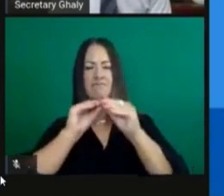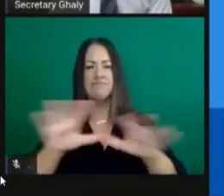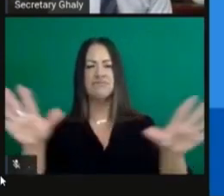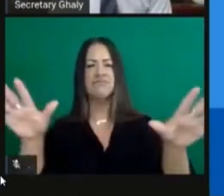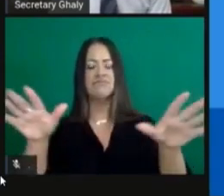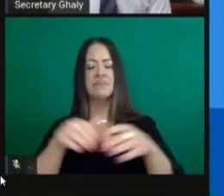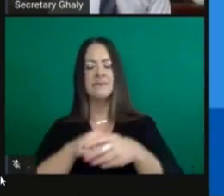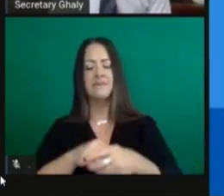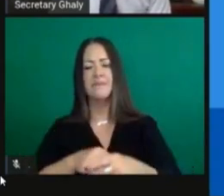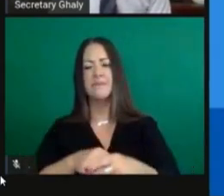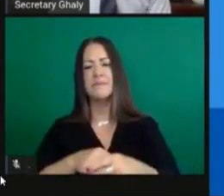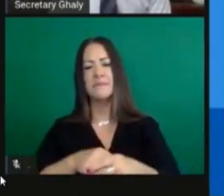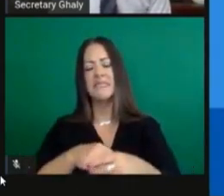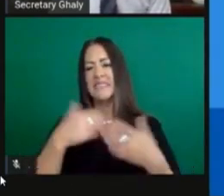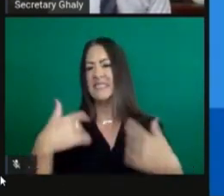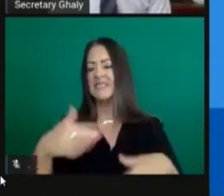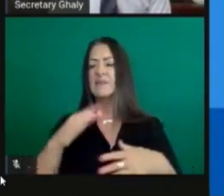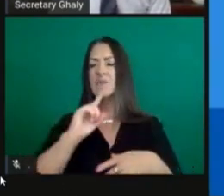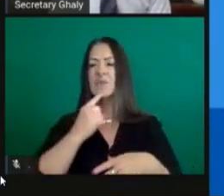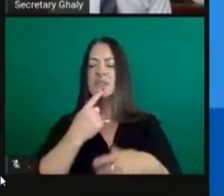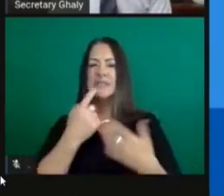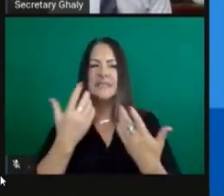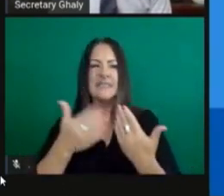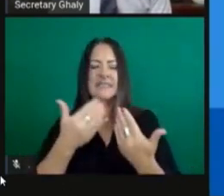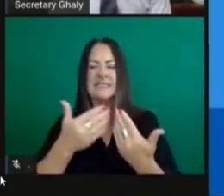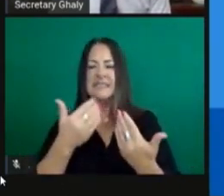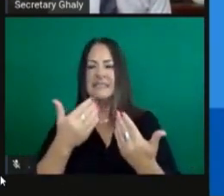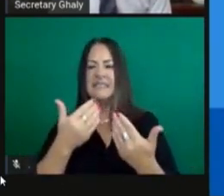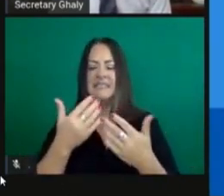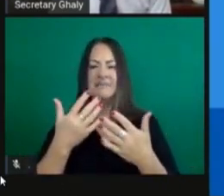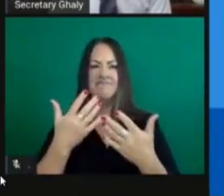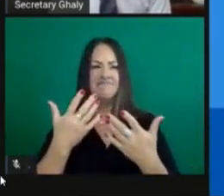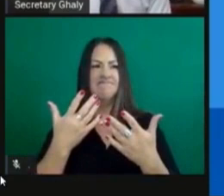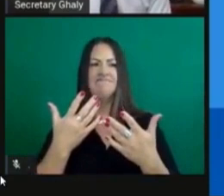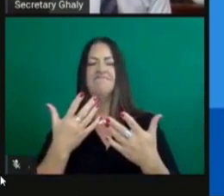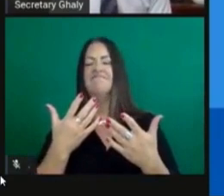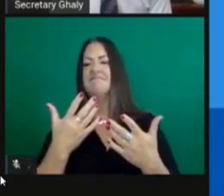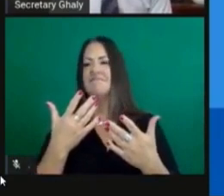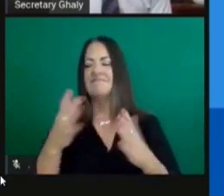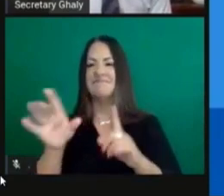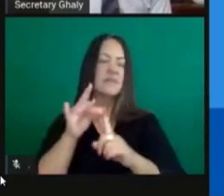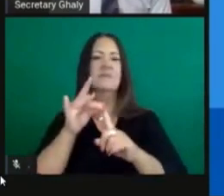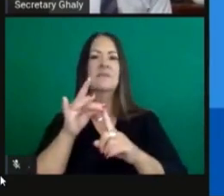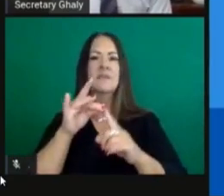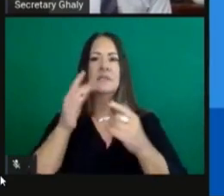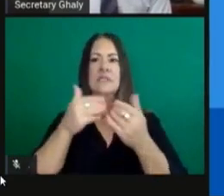YOU THOUGHT YOU WOULD, JUST TO MAKE SURE THAT WE KEEP